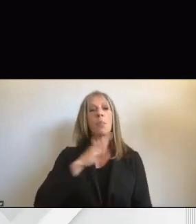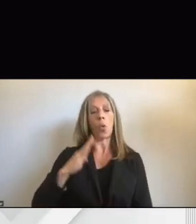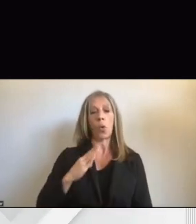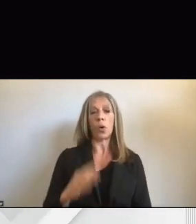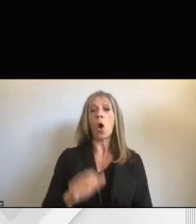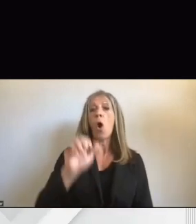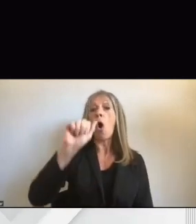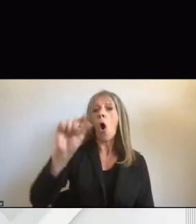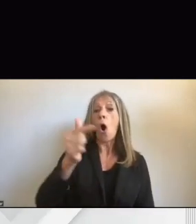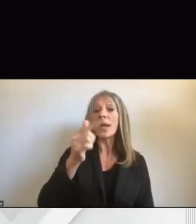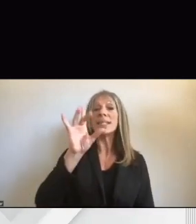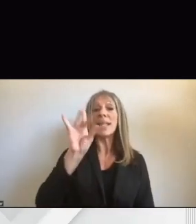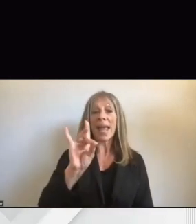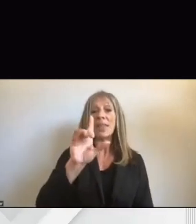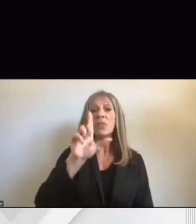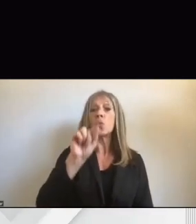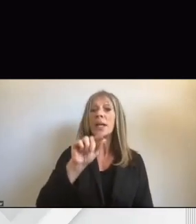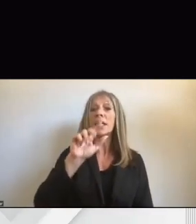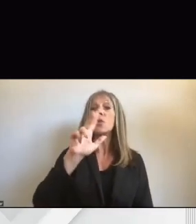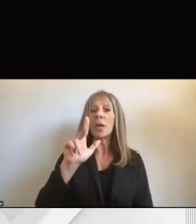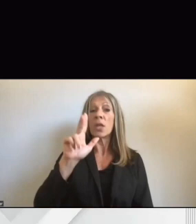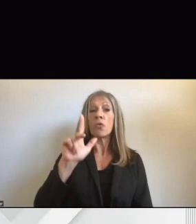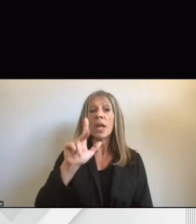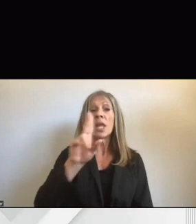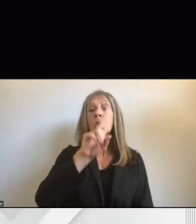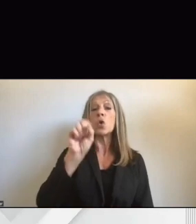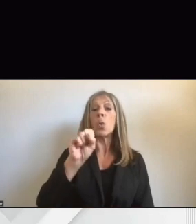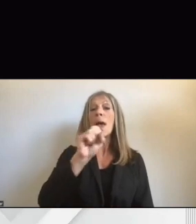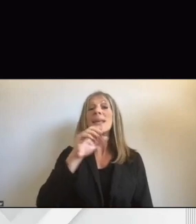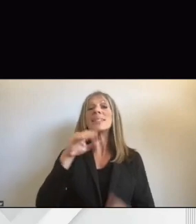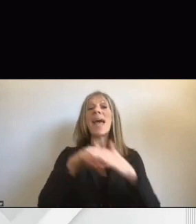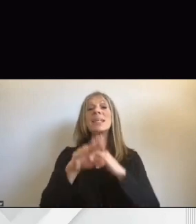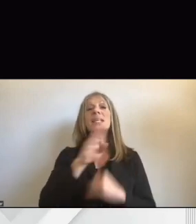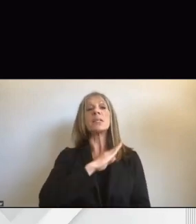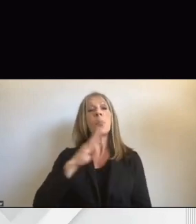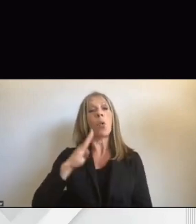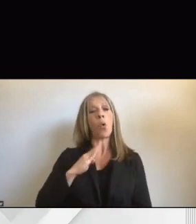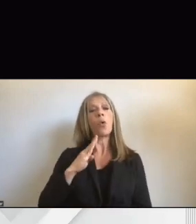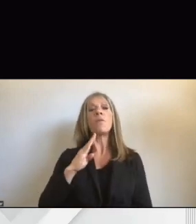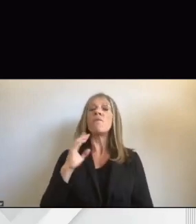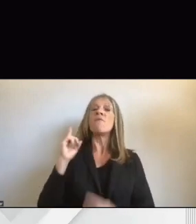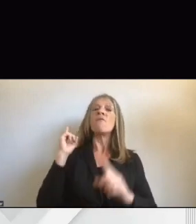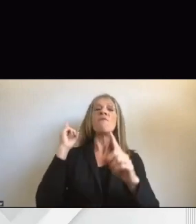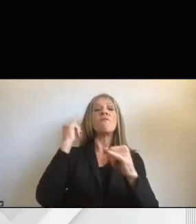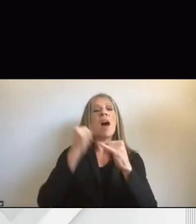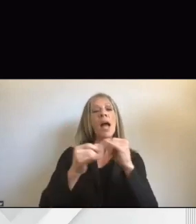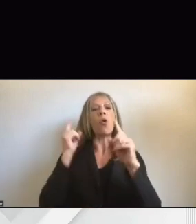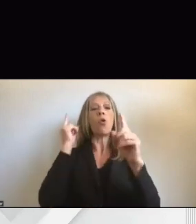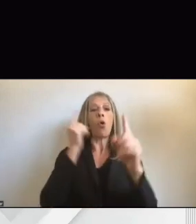On August 8th 2023, the U.S Access Board issued its final rule on the Public Right-of-Way